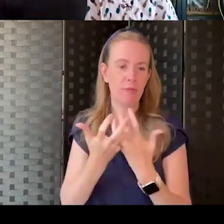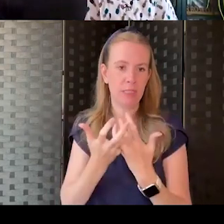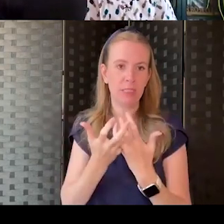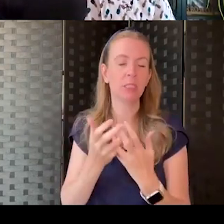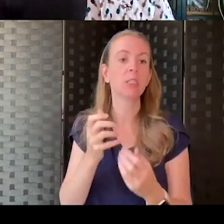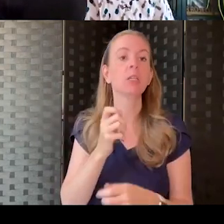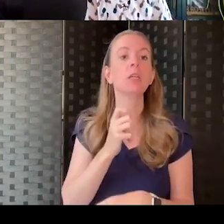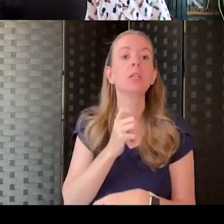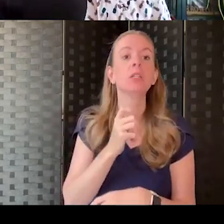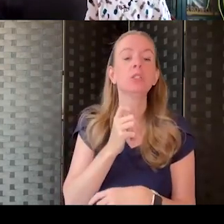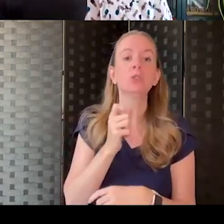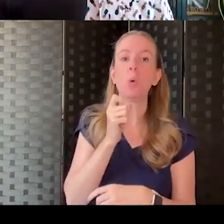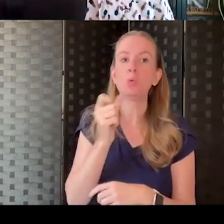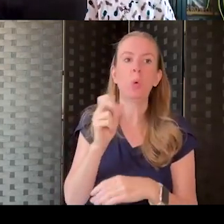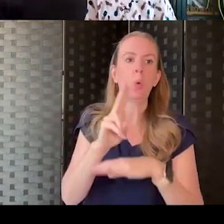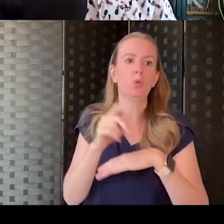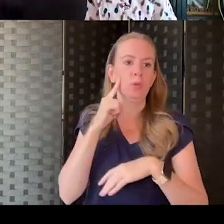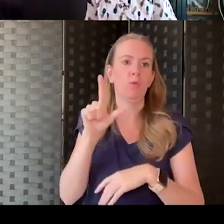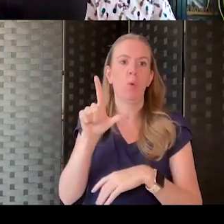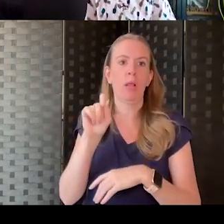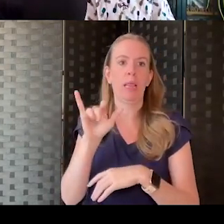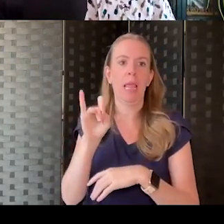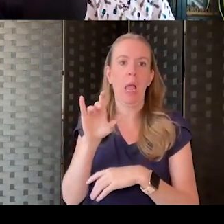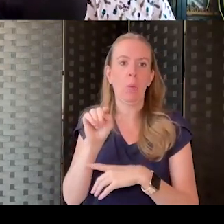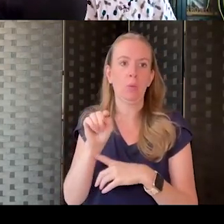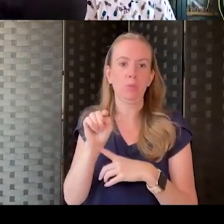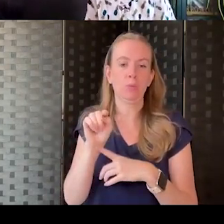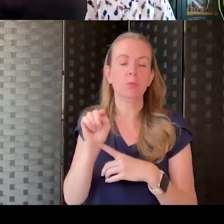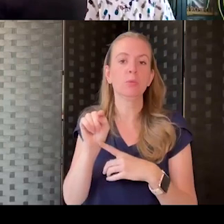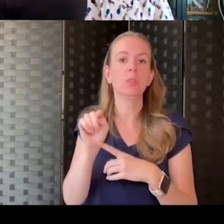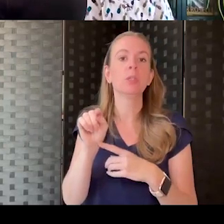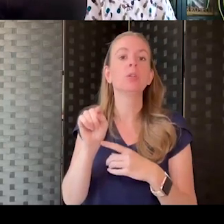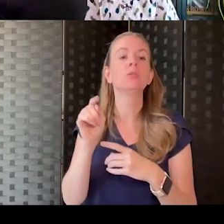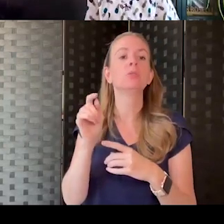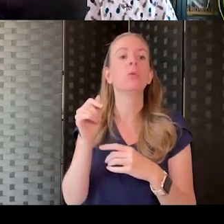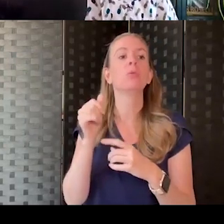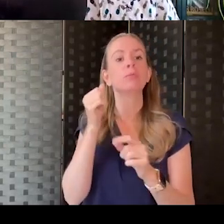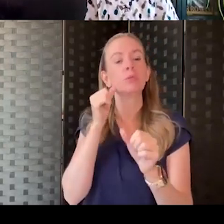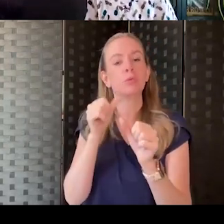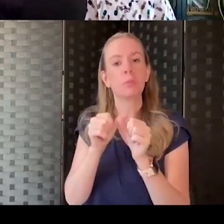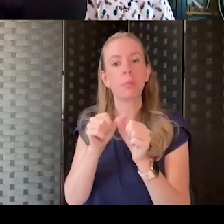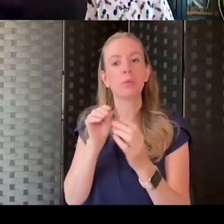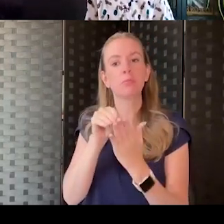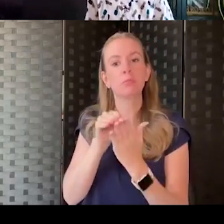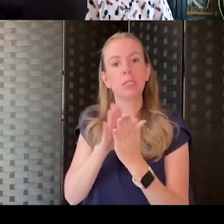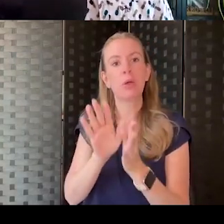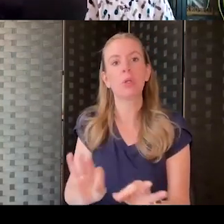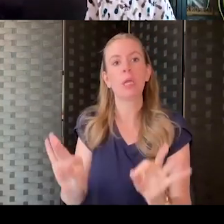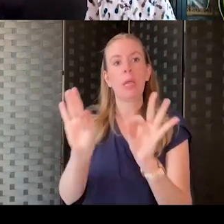misunderstood all his warnings, so stop. Note to self, insert appropriate caveats about HTML email,